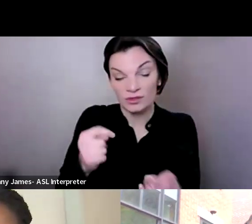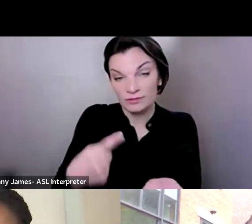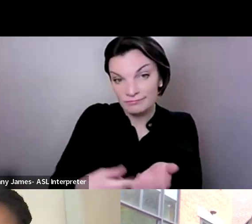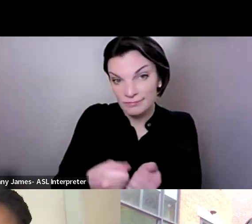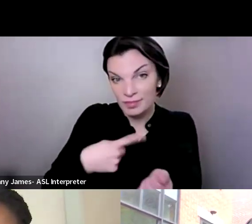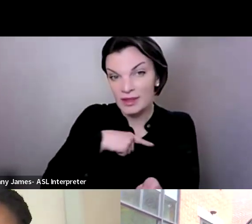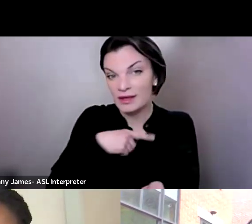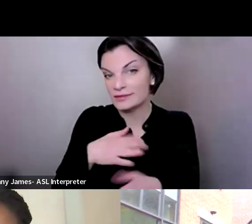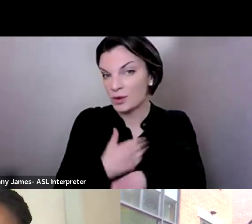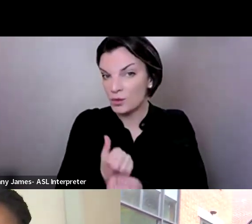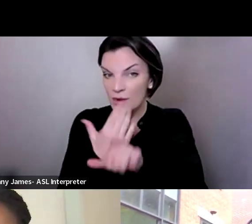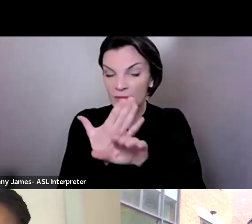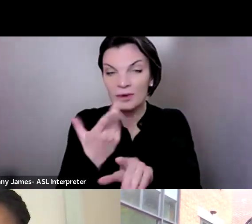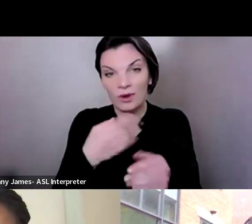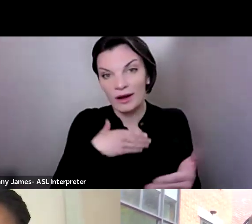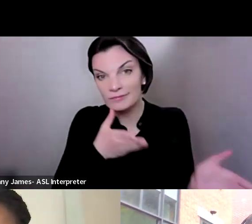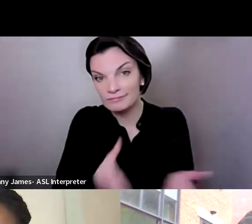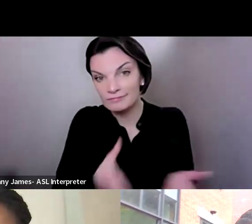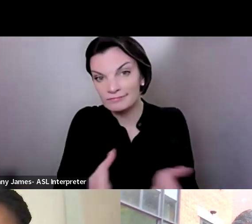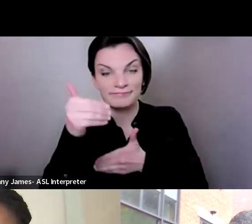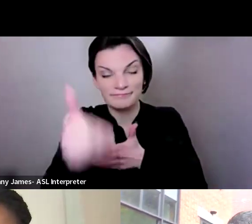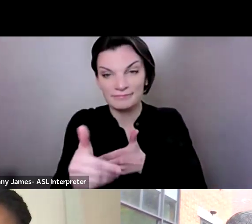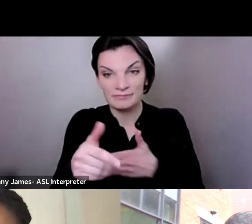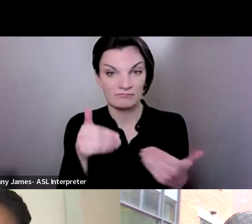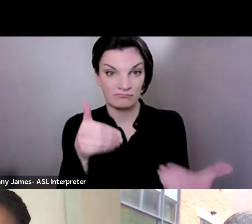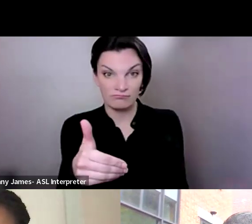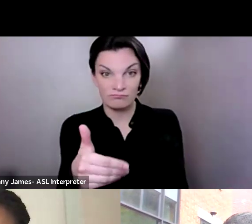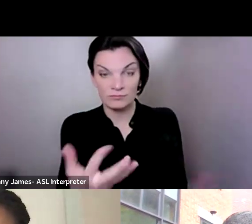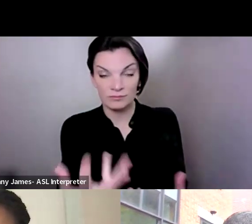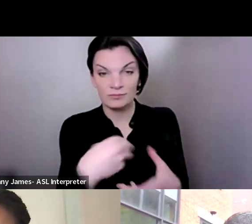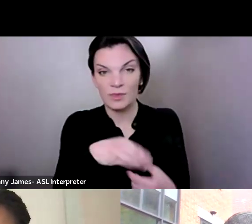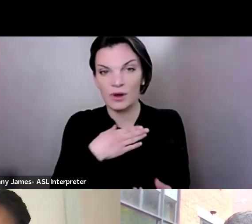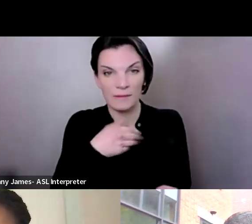what we're working on next, consider joining our mailing list, and that is also in the